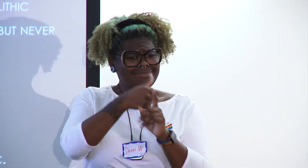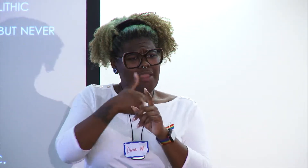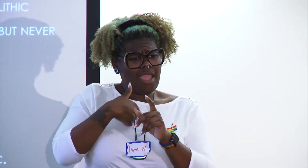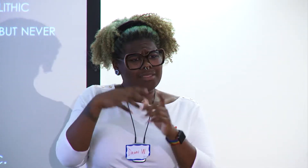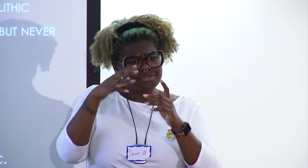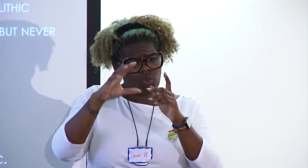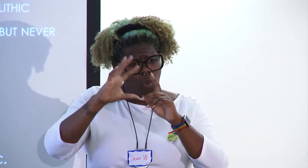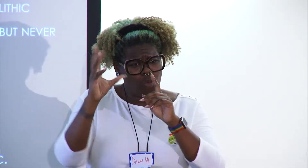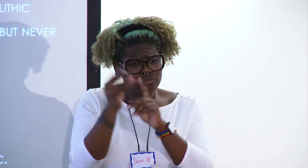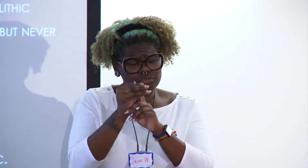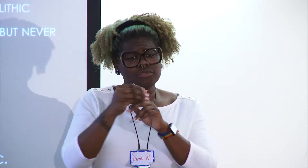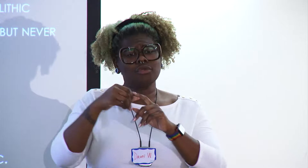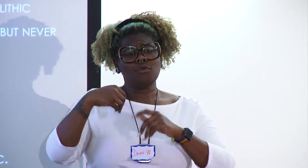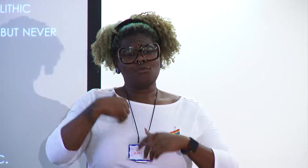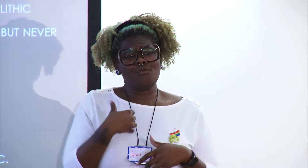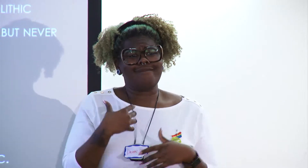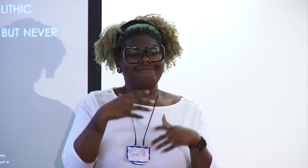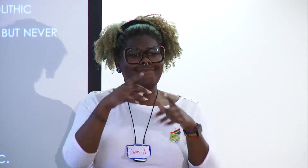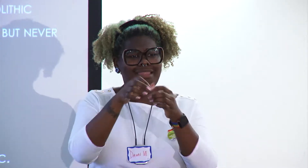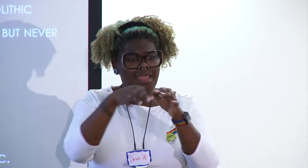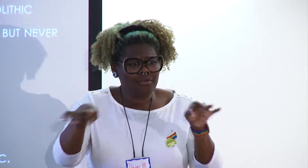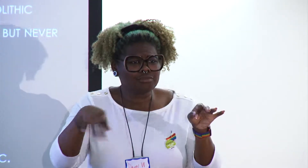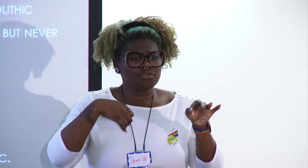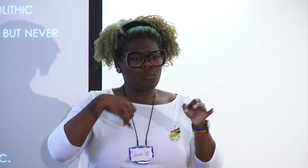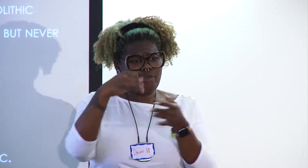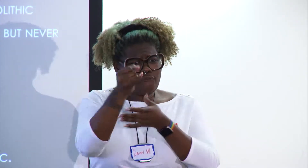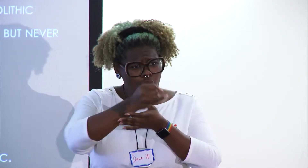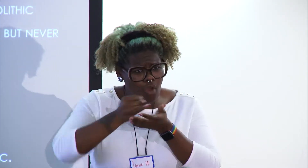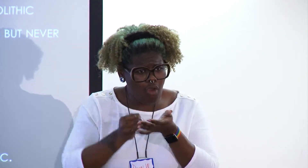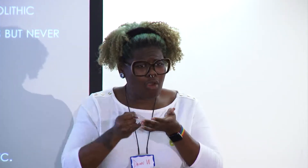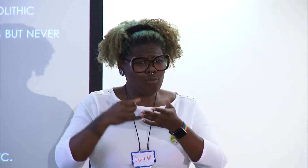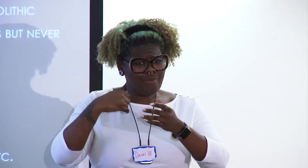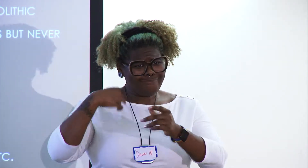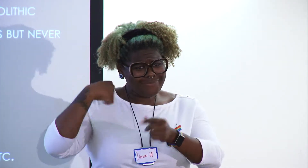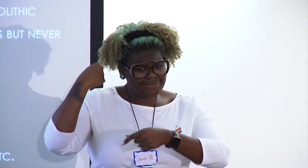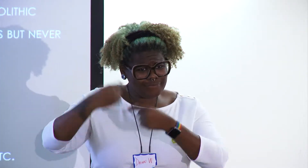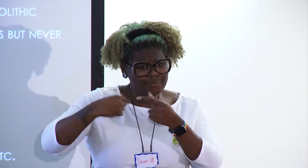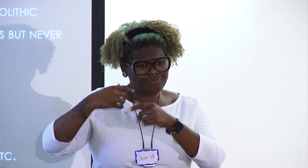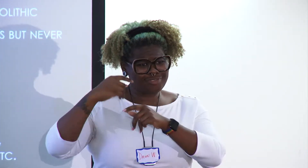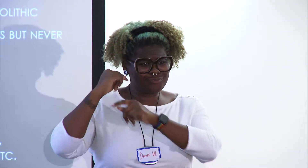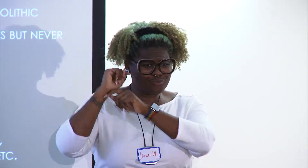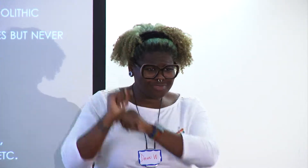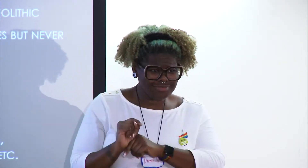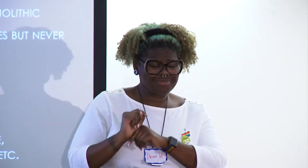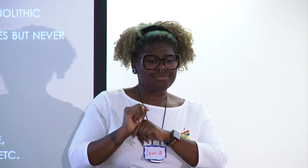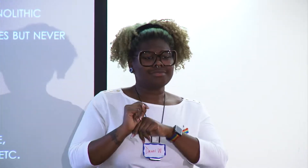of a deaf experience, a deaf identity, one being part of deaf culture, being part